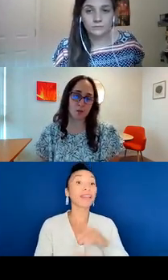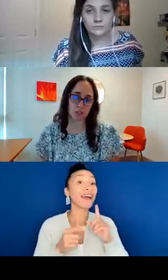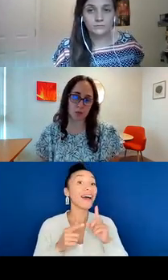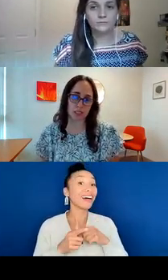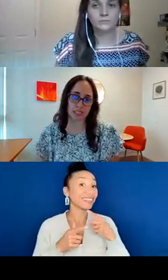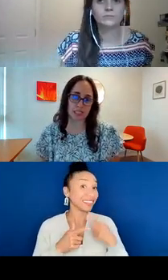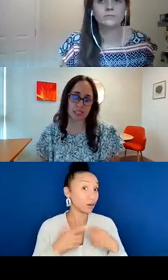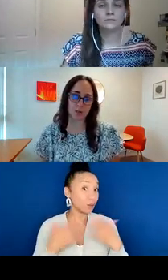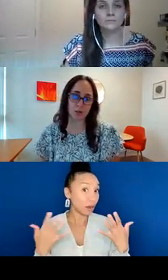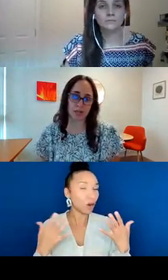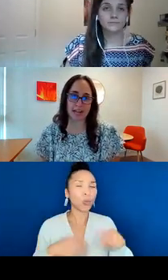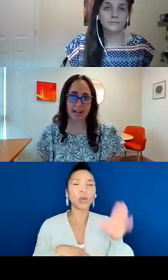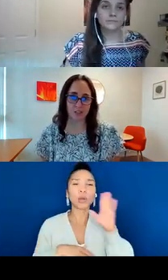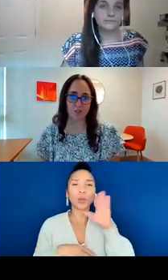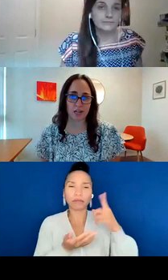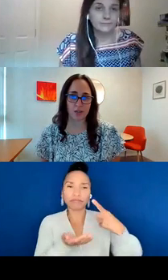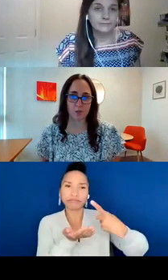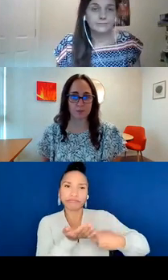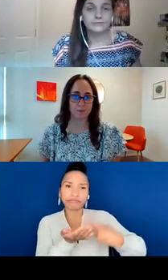the available resources and where to ask for help.